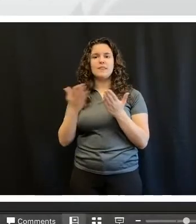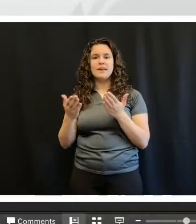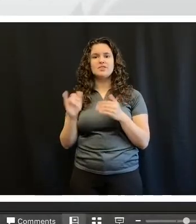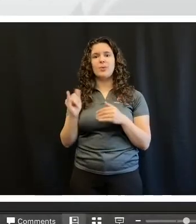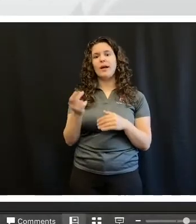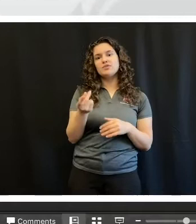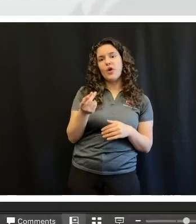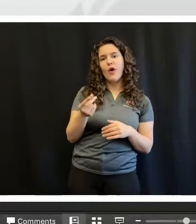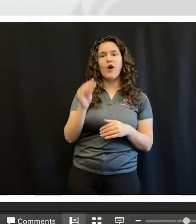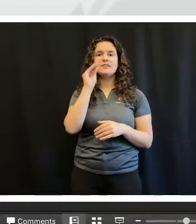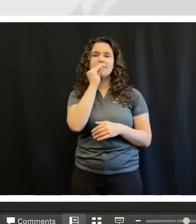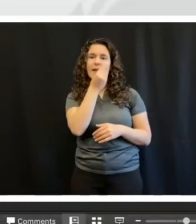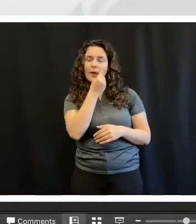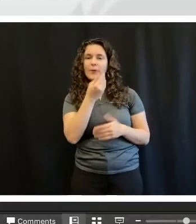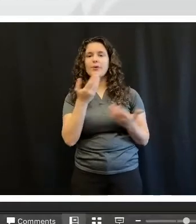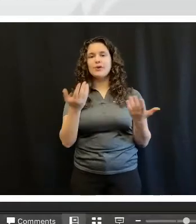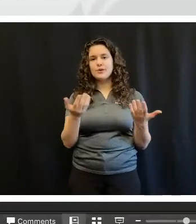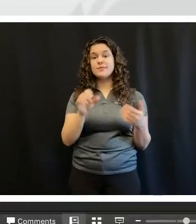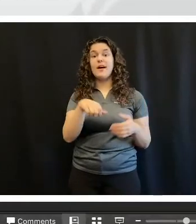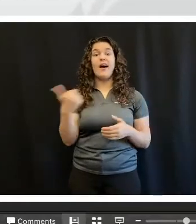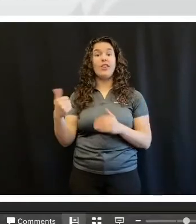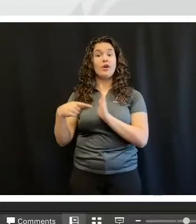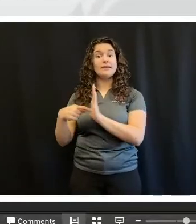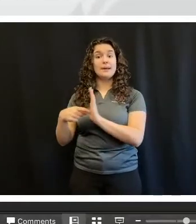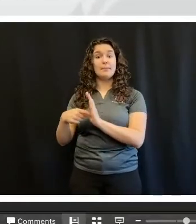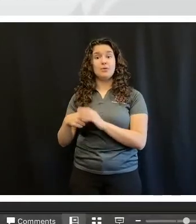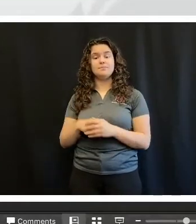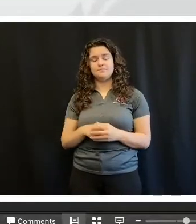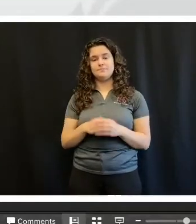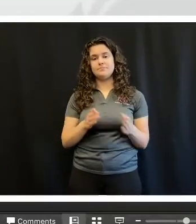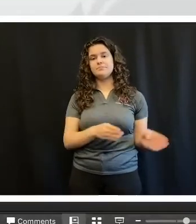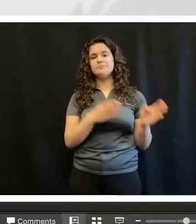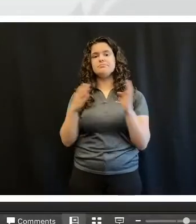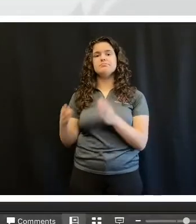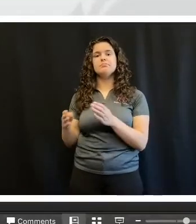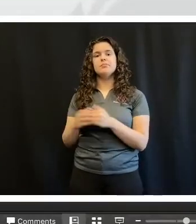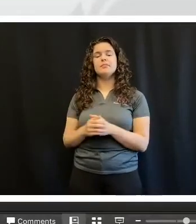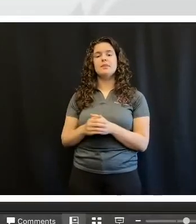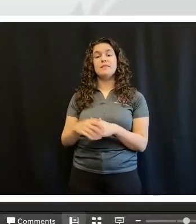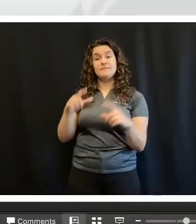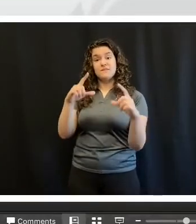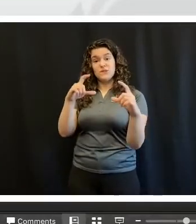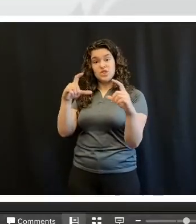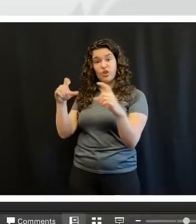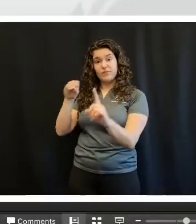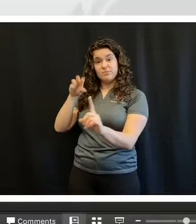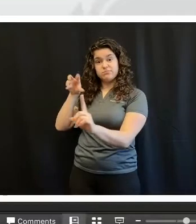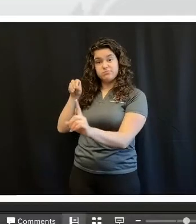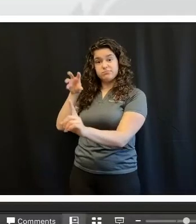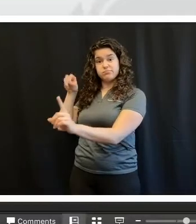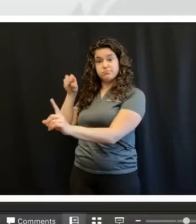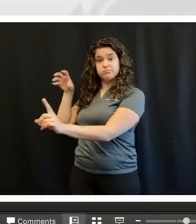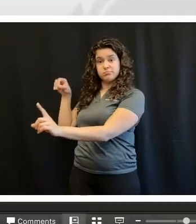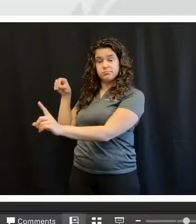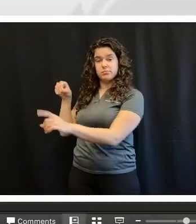Another example of student work is looking at some photography that they're doing where they're trying to capture a little bit about